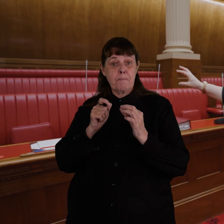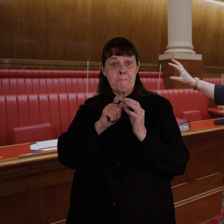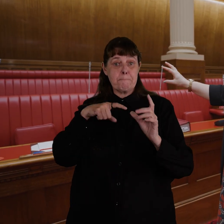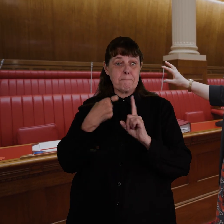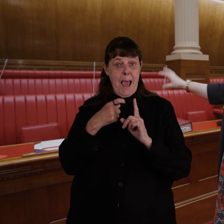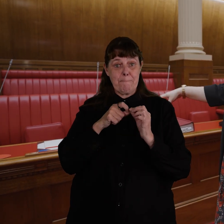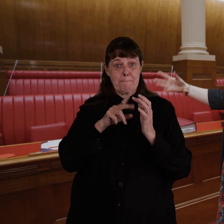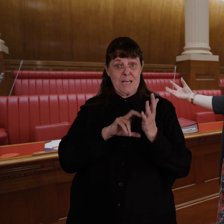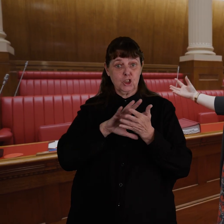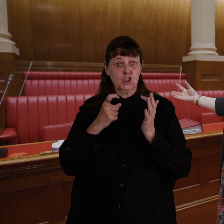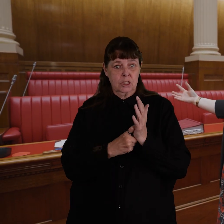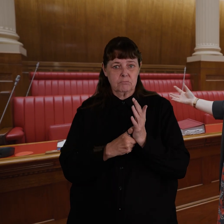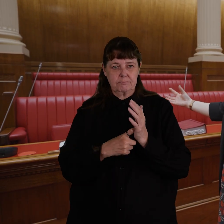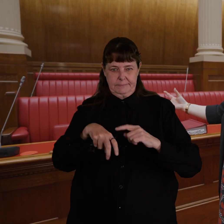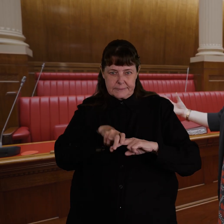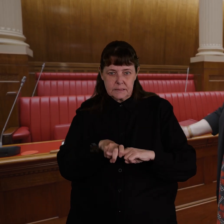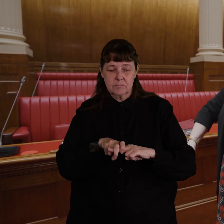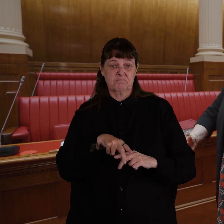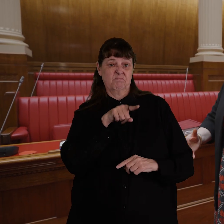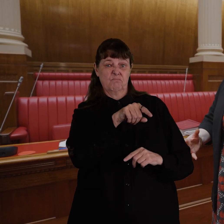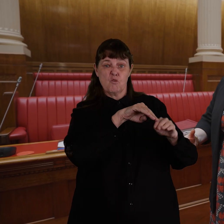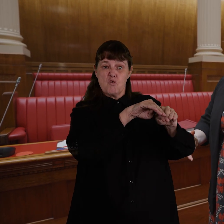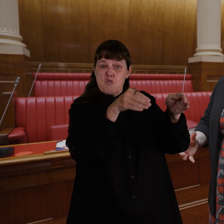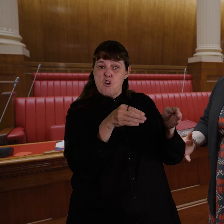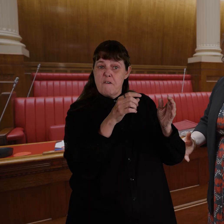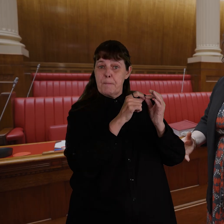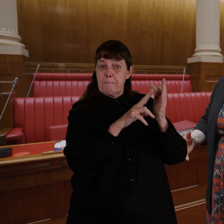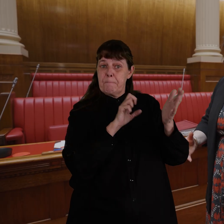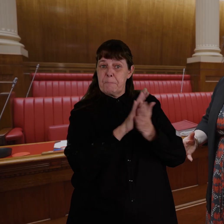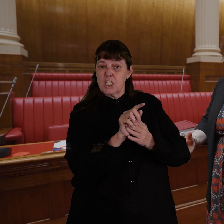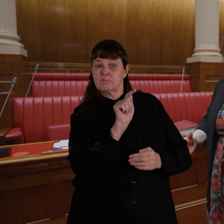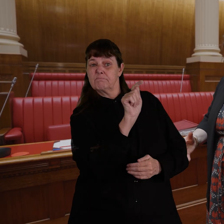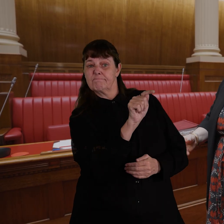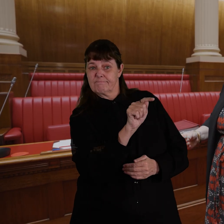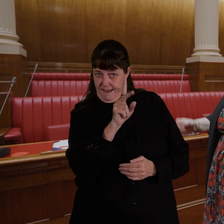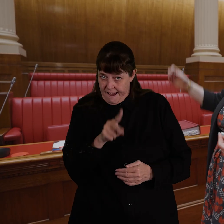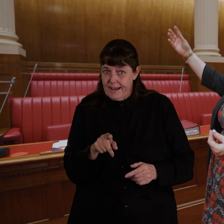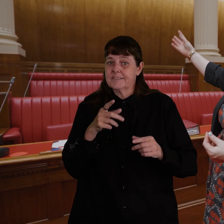and they have different shadow portfolios and ask questions of the ministers in here.